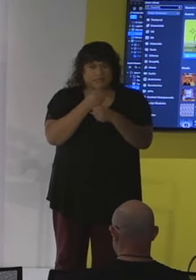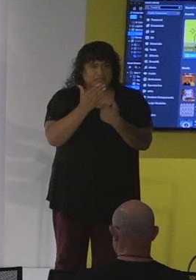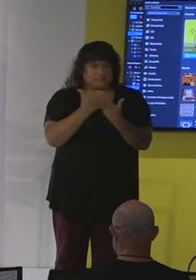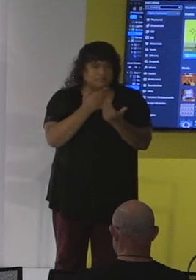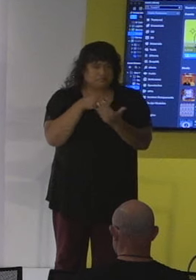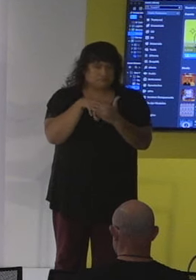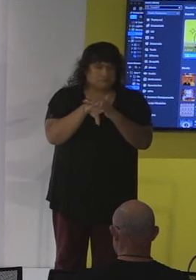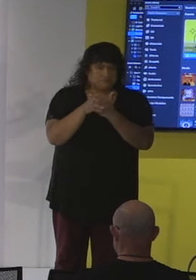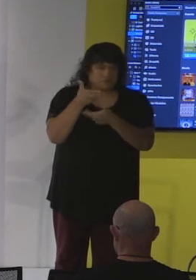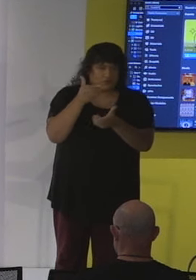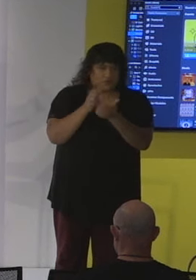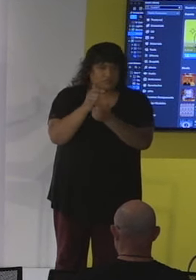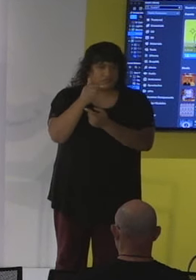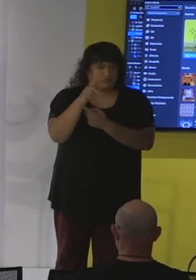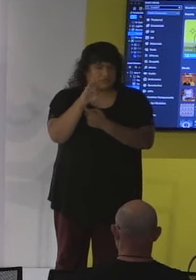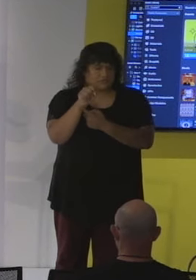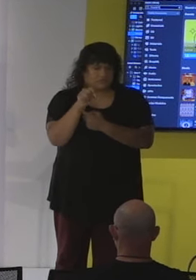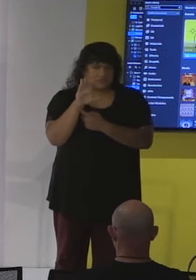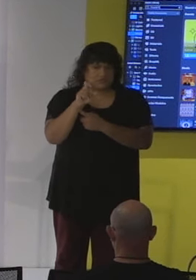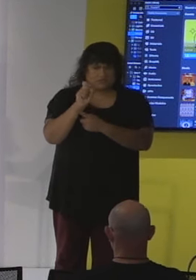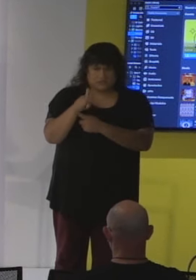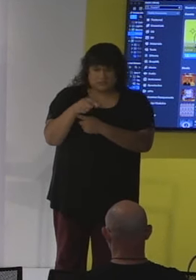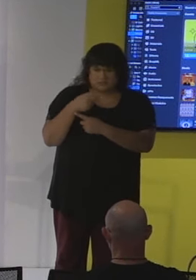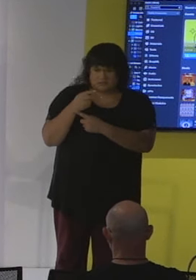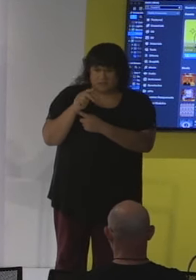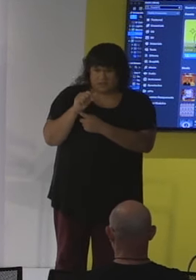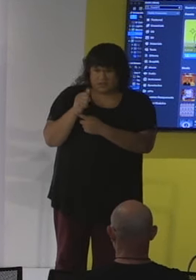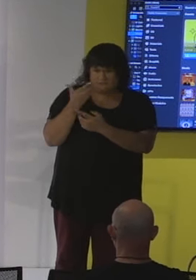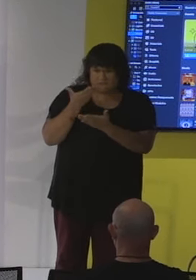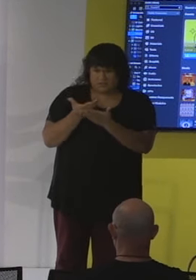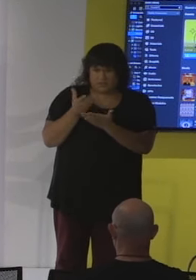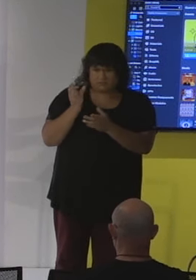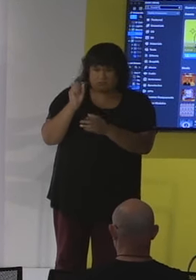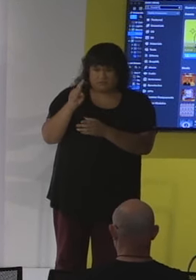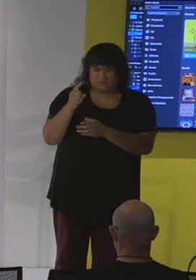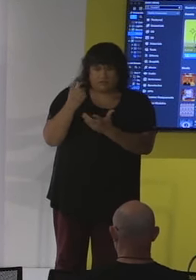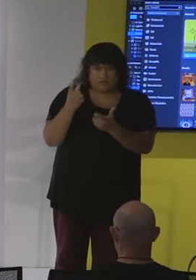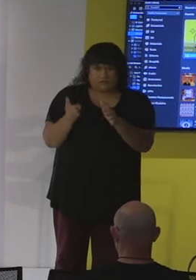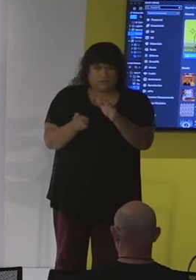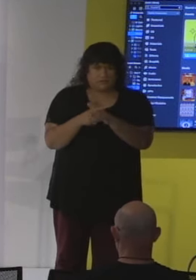You could ask, what is a random pan effect? And then, you might make a text object above this prefab